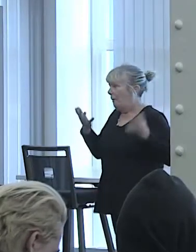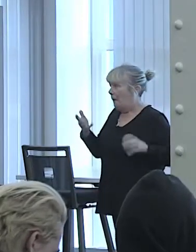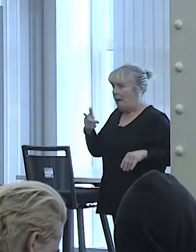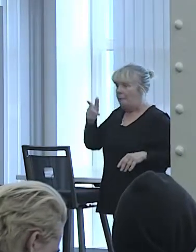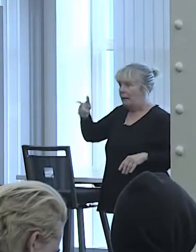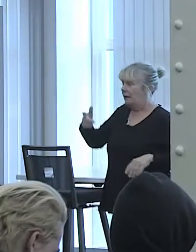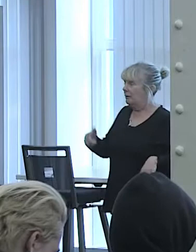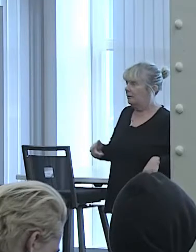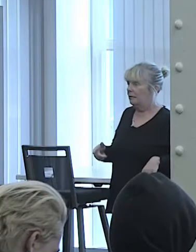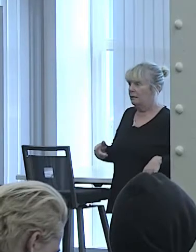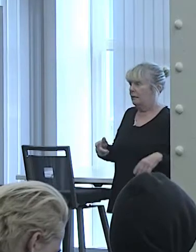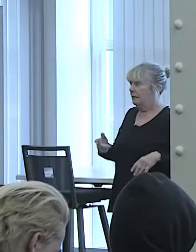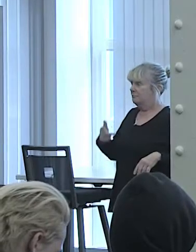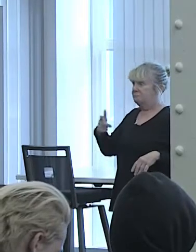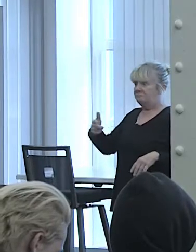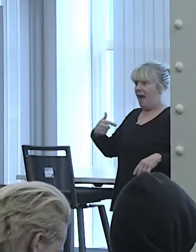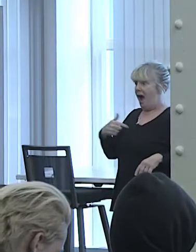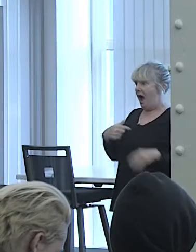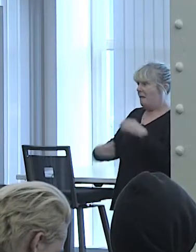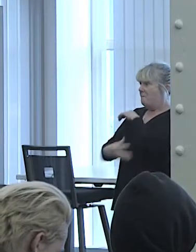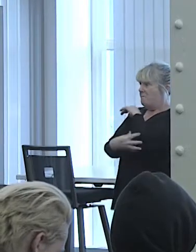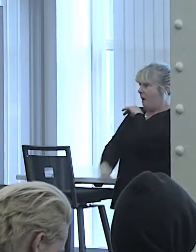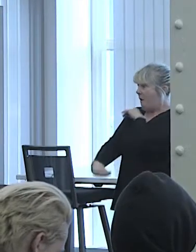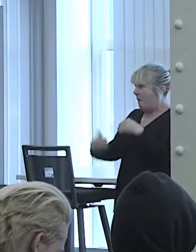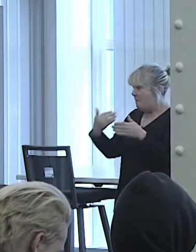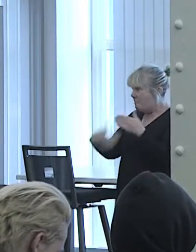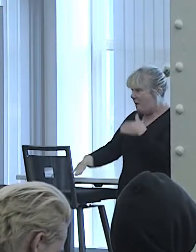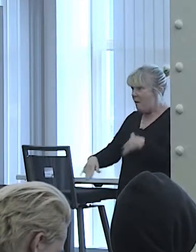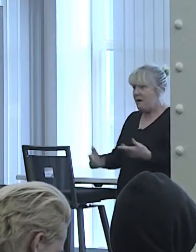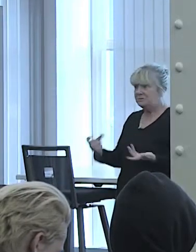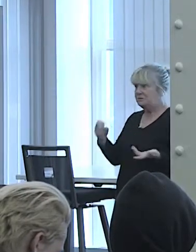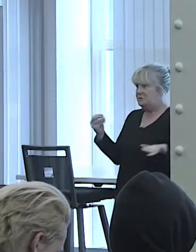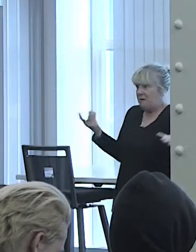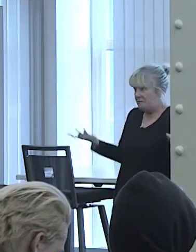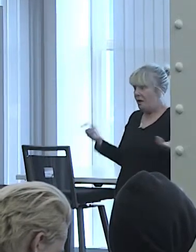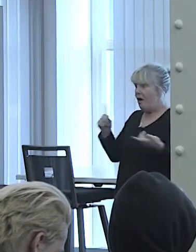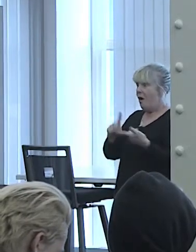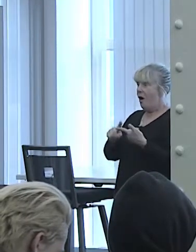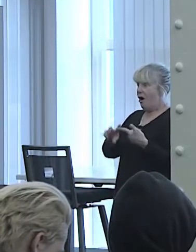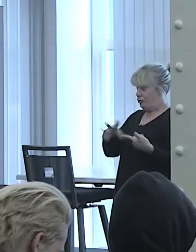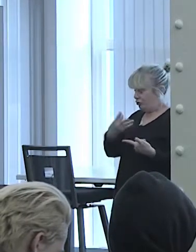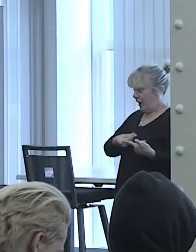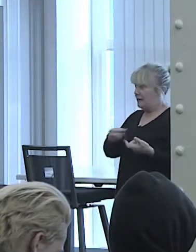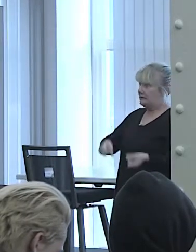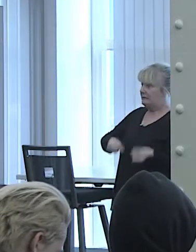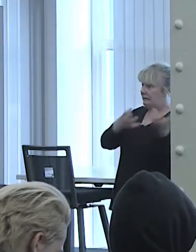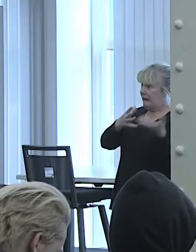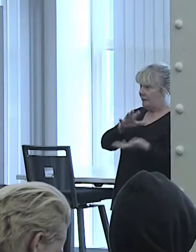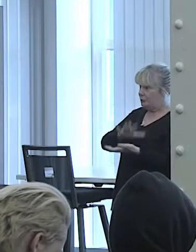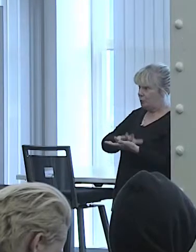lack of class privilege. Being kicked out of school because you were trans. Choosing not to go to college because